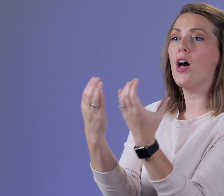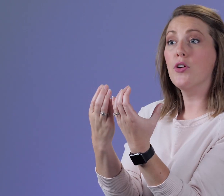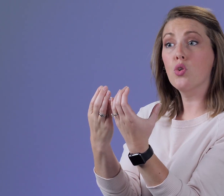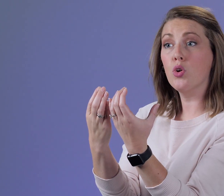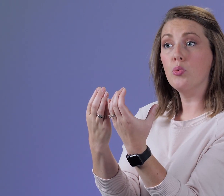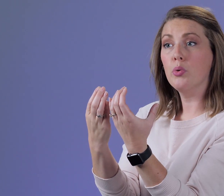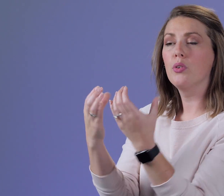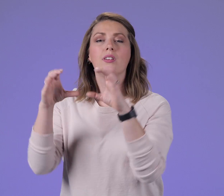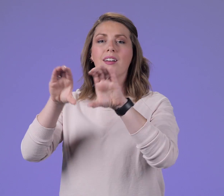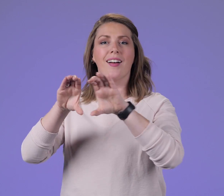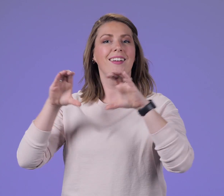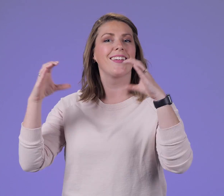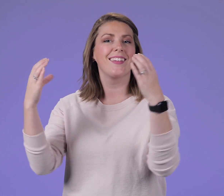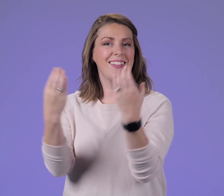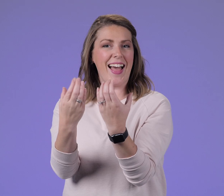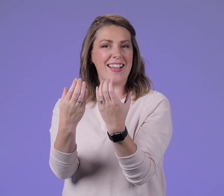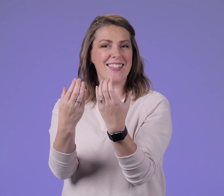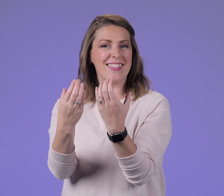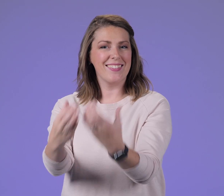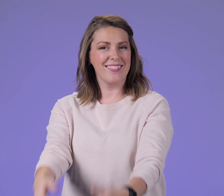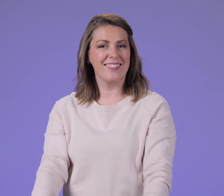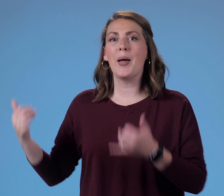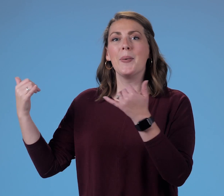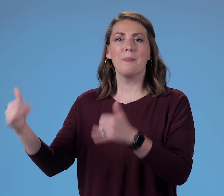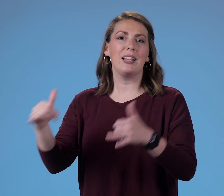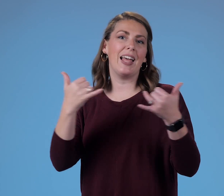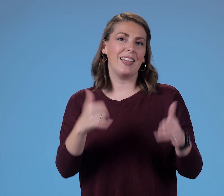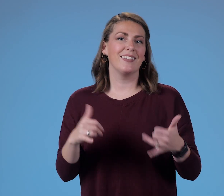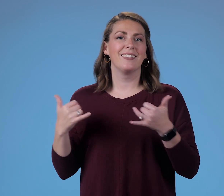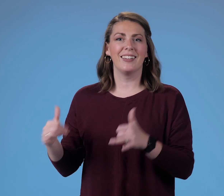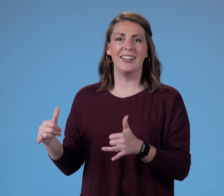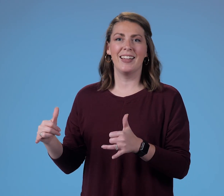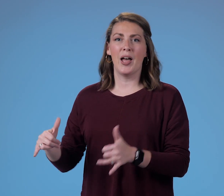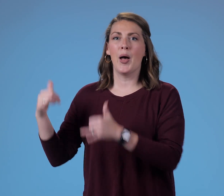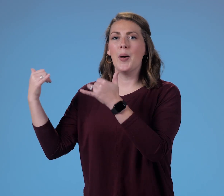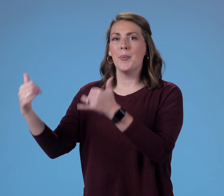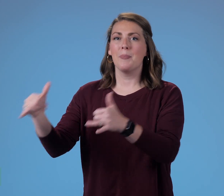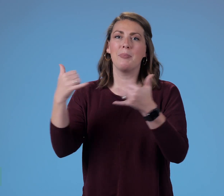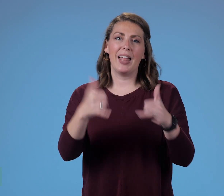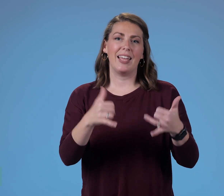of a group. Class Play Play